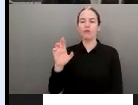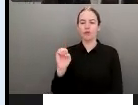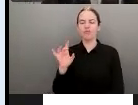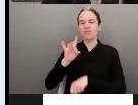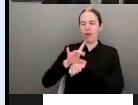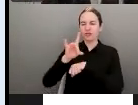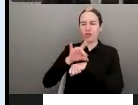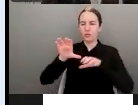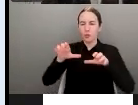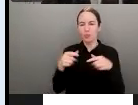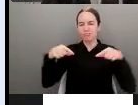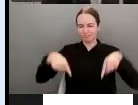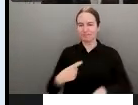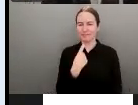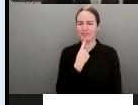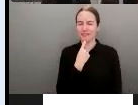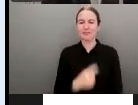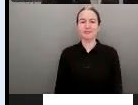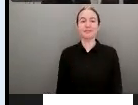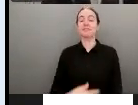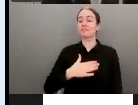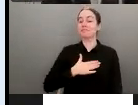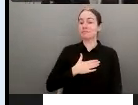and I am an accessibility specialist,